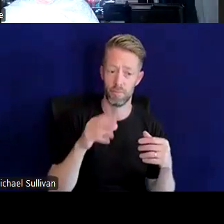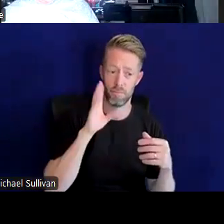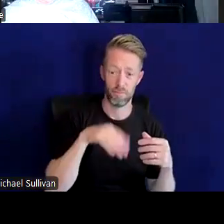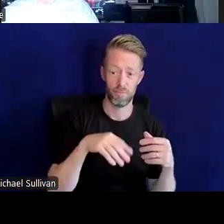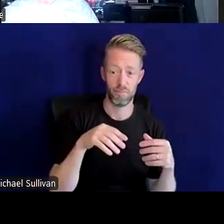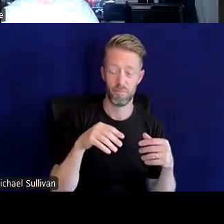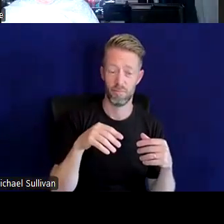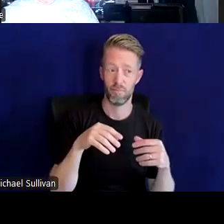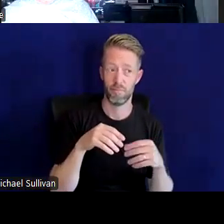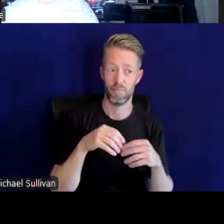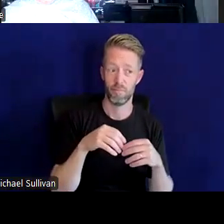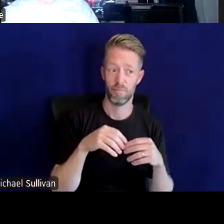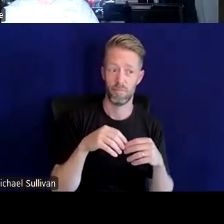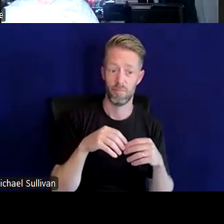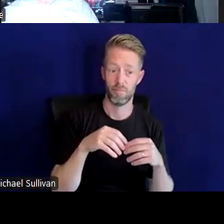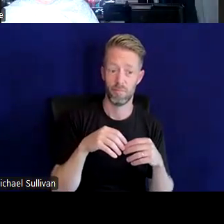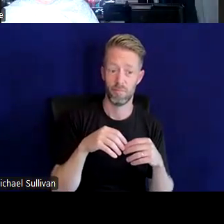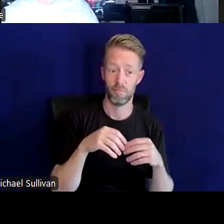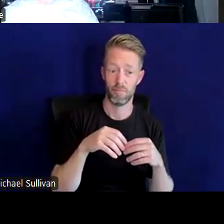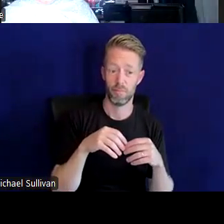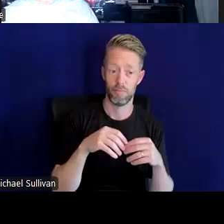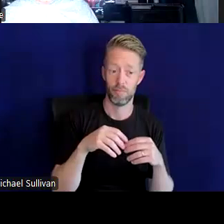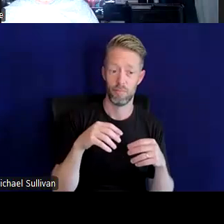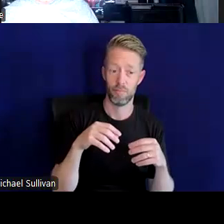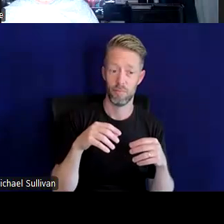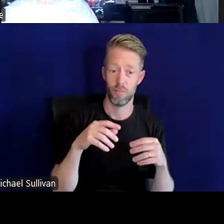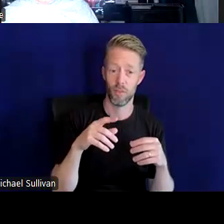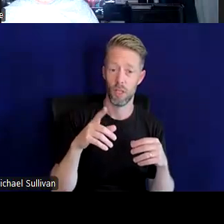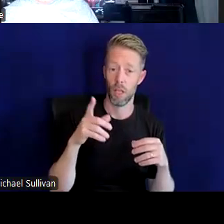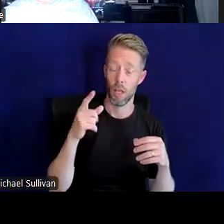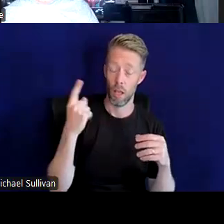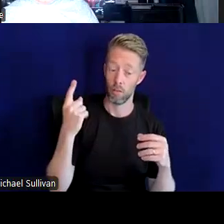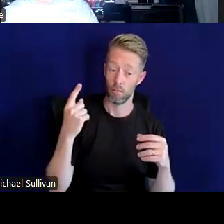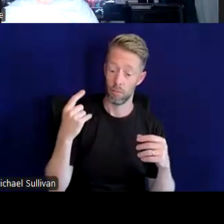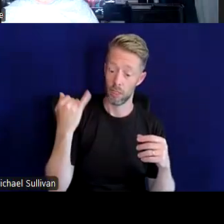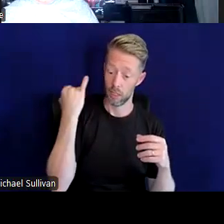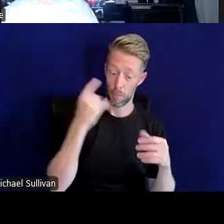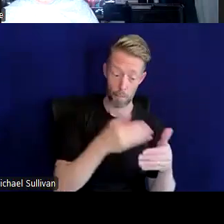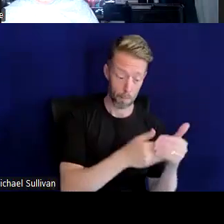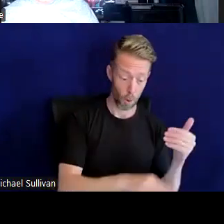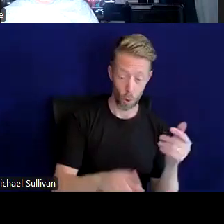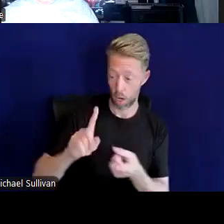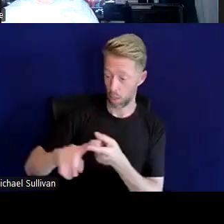normal. It's human. It's pretty rare that someone will go through an entire lifetime and not experience at least a